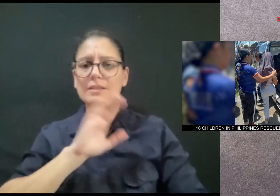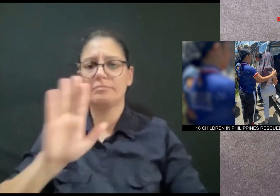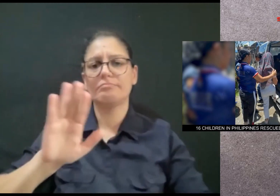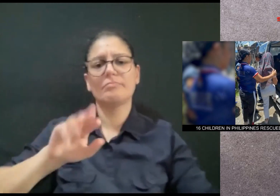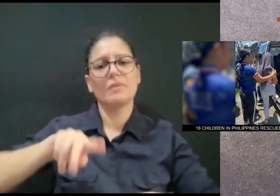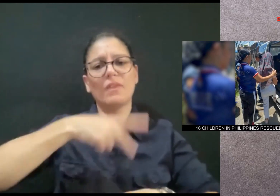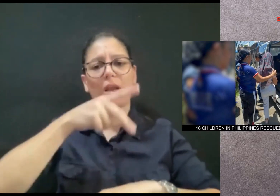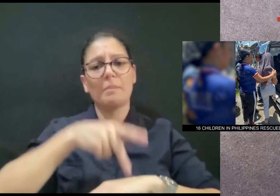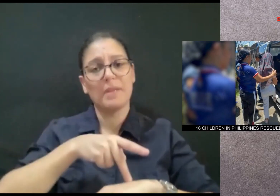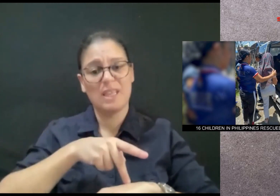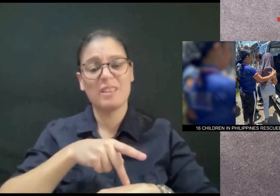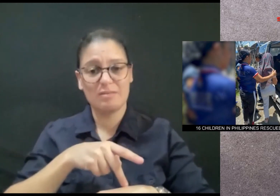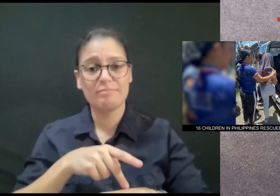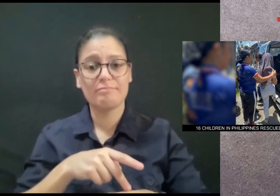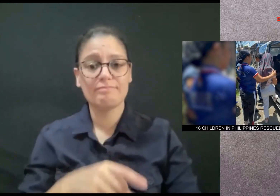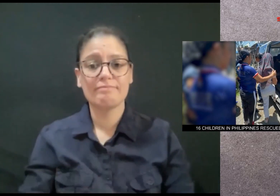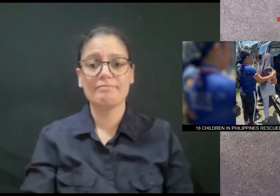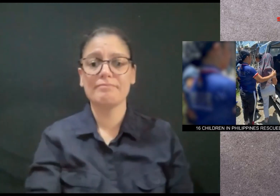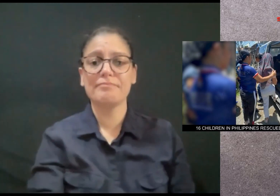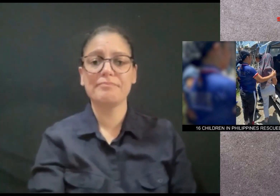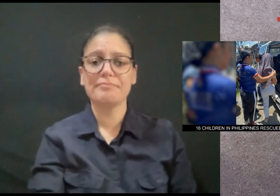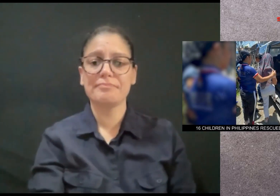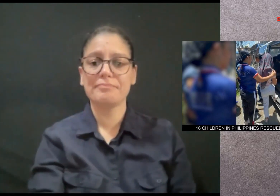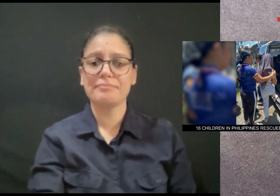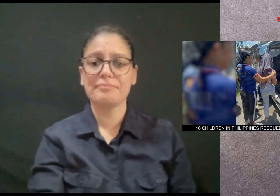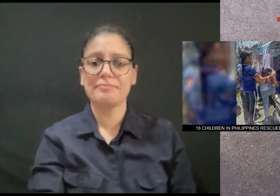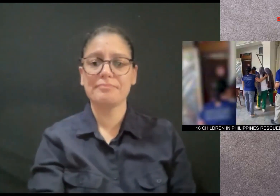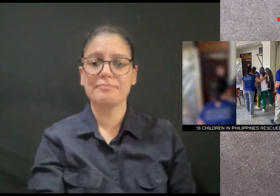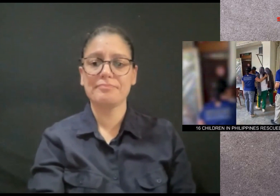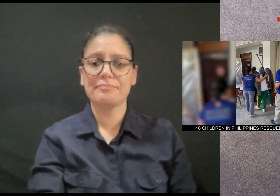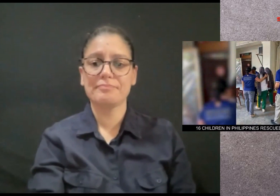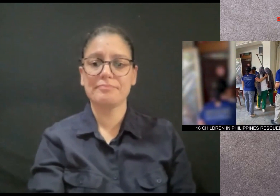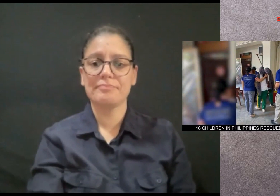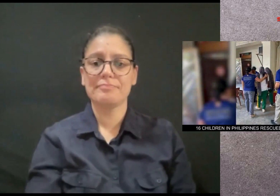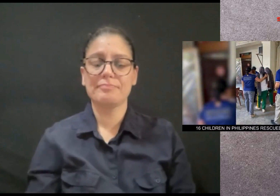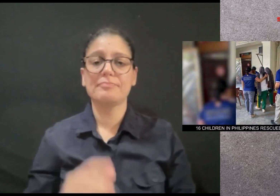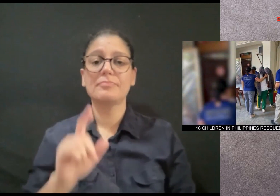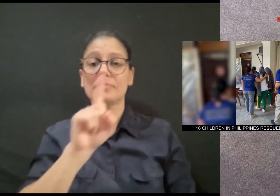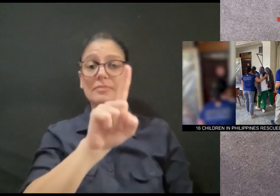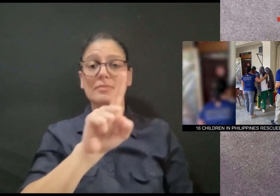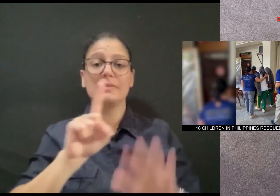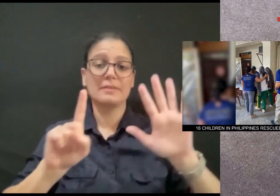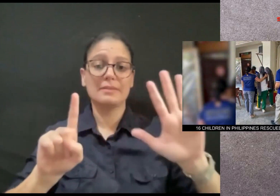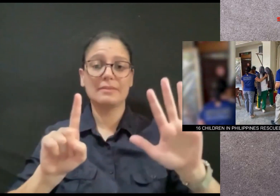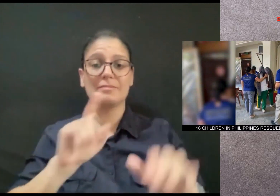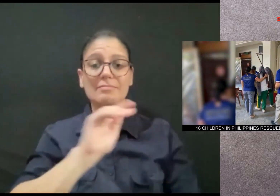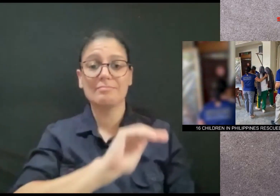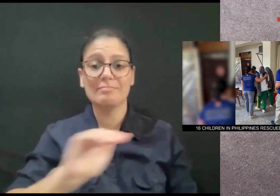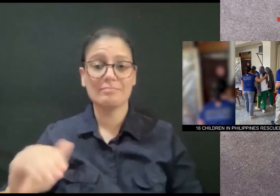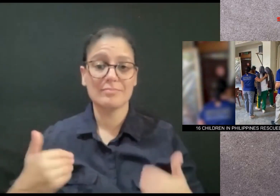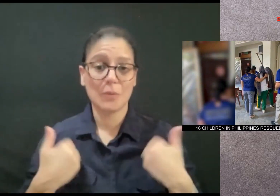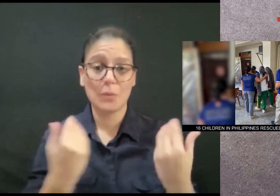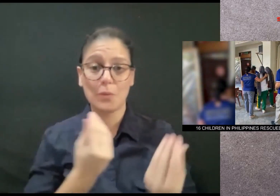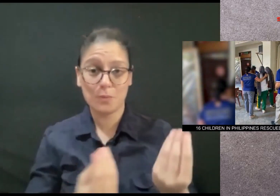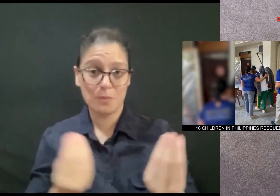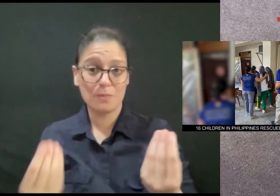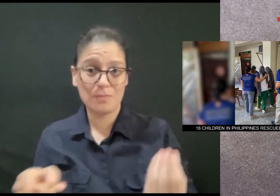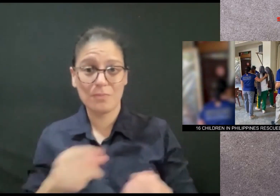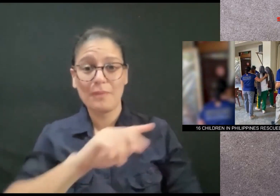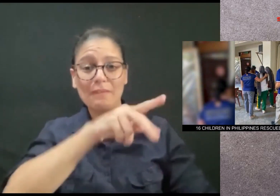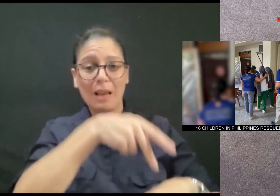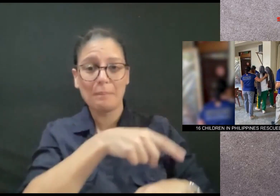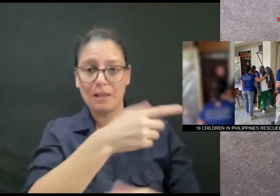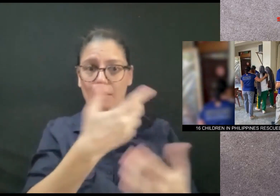and the Philippine national police 16 children in the Philippines were rescued from child